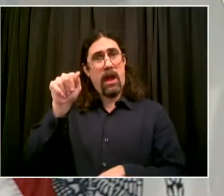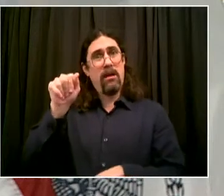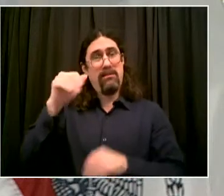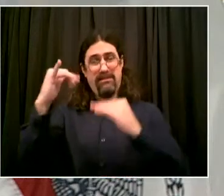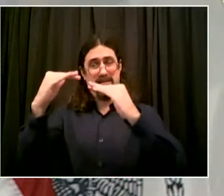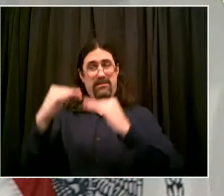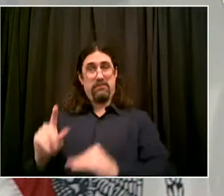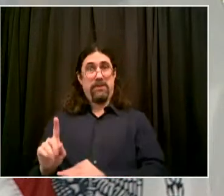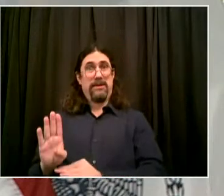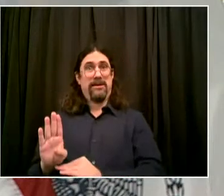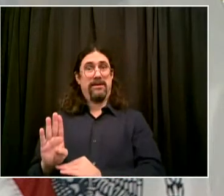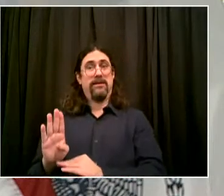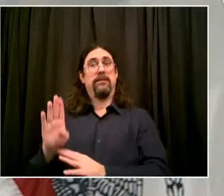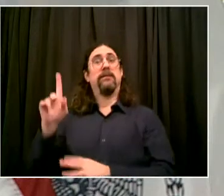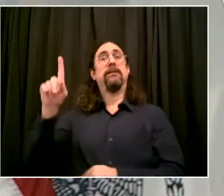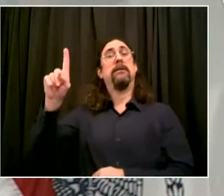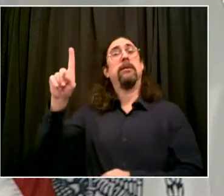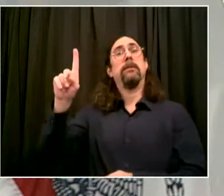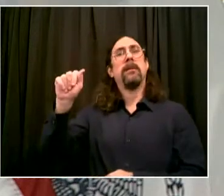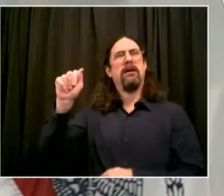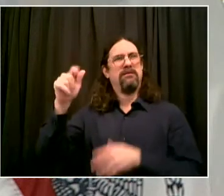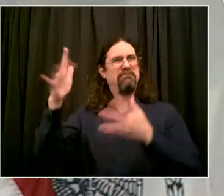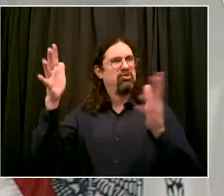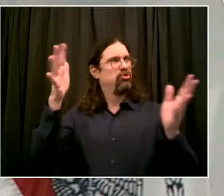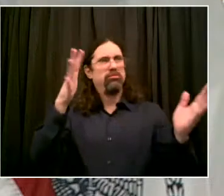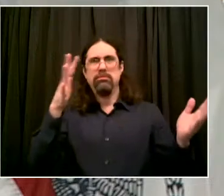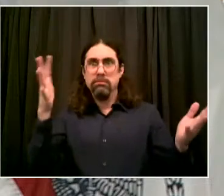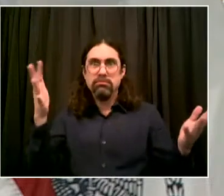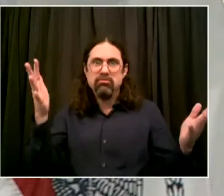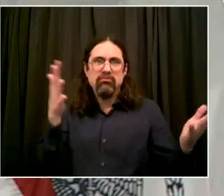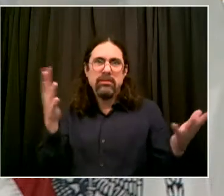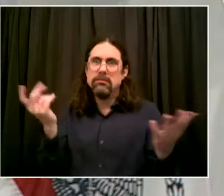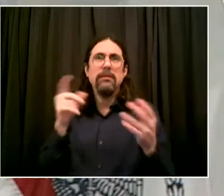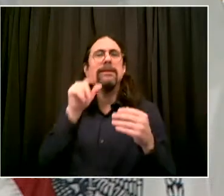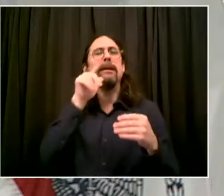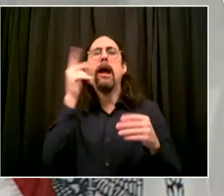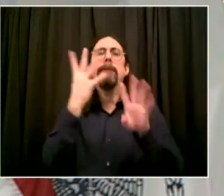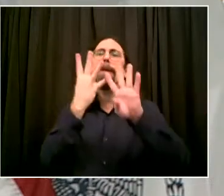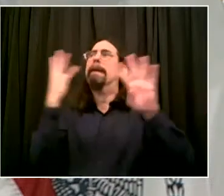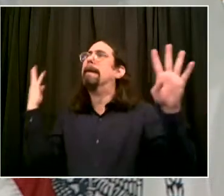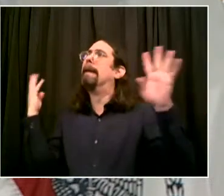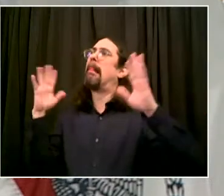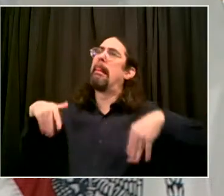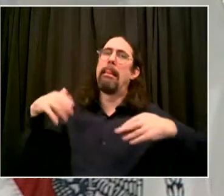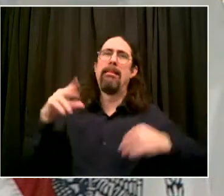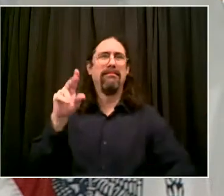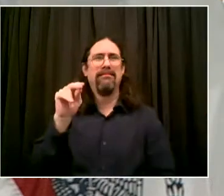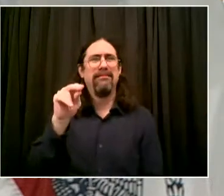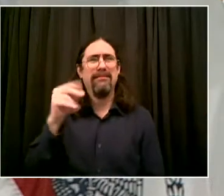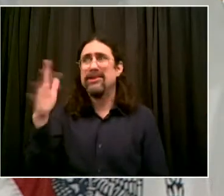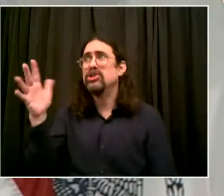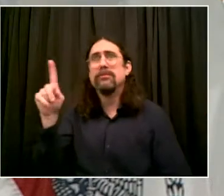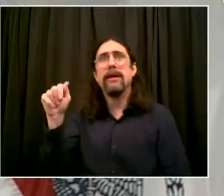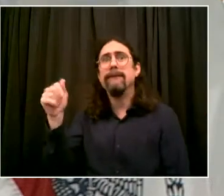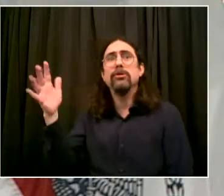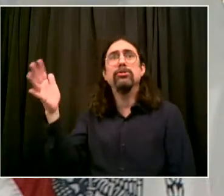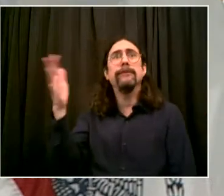40% OR 0%50%5 OF THOSE ELIGIBLE, WHO WERE PASSING ON IT. MEANWHILE WE HAD SENIORS WHO FEFET L